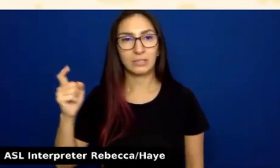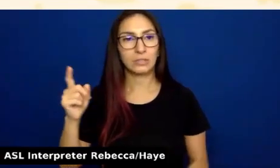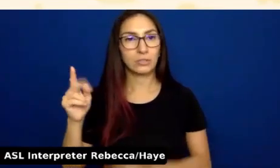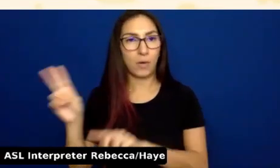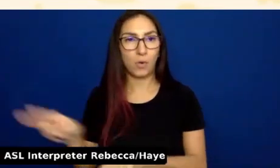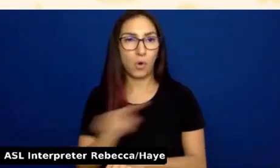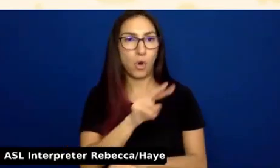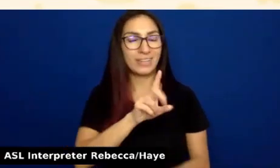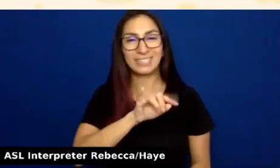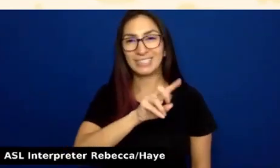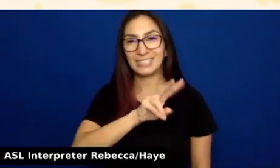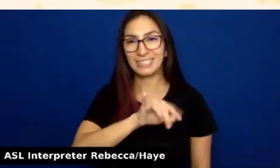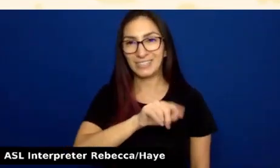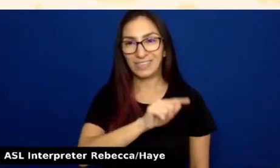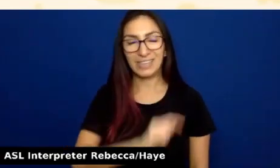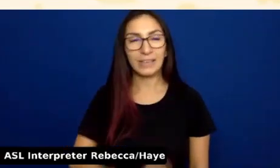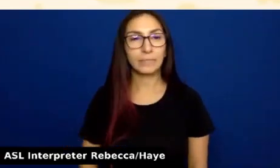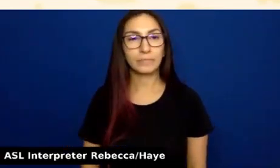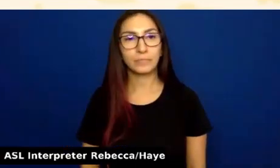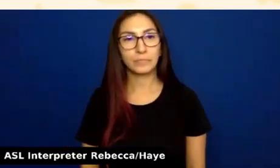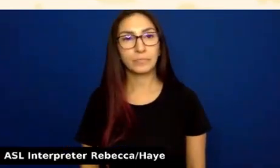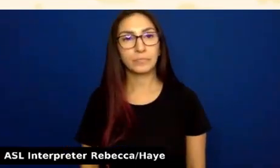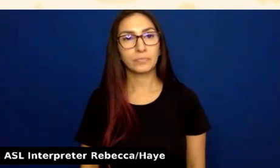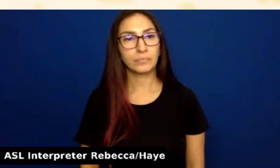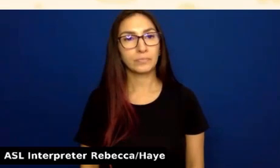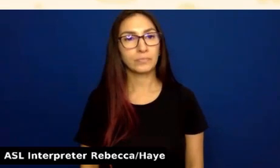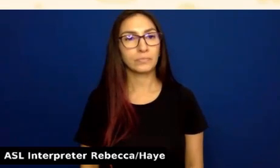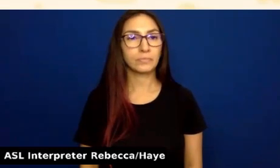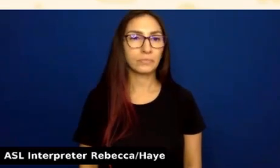And, well, I happened to put some bad alt text in